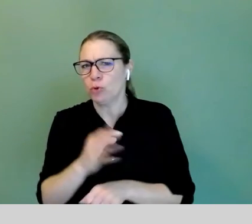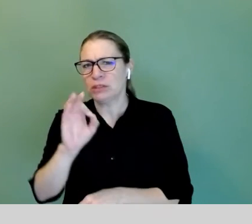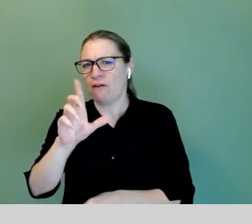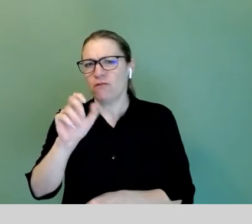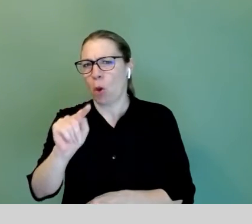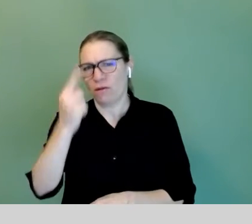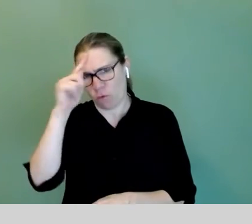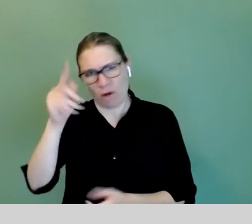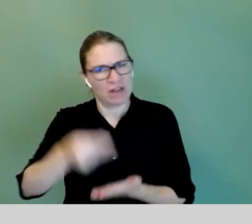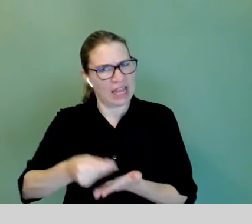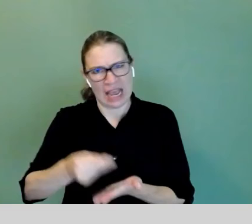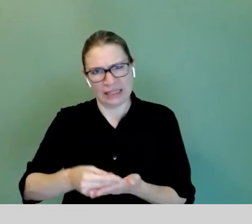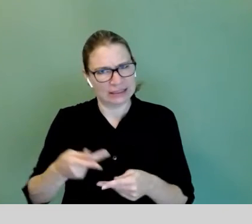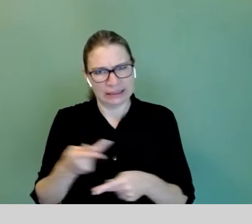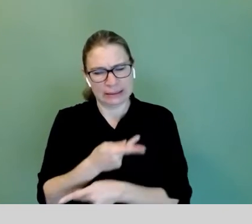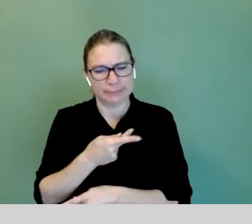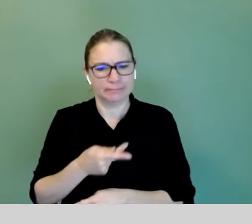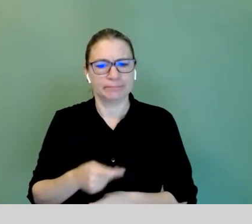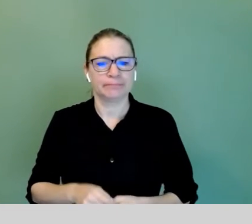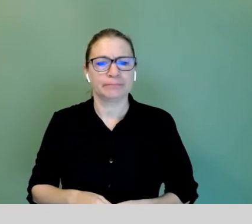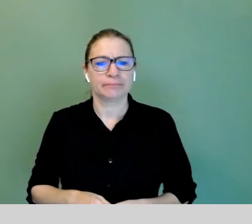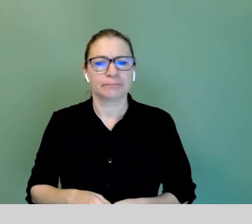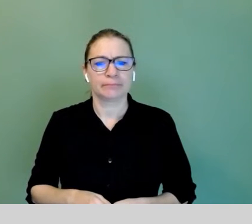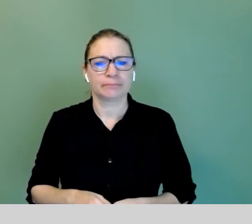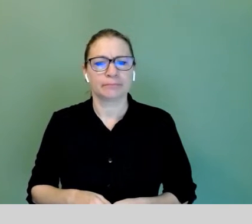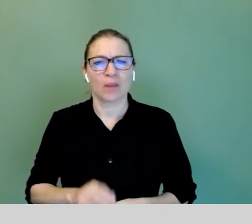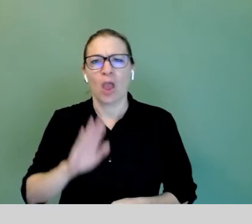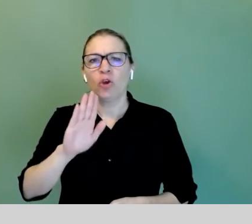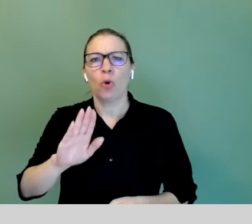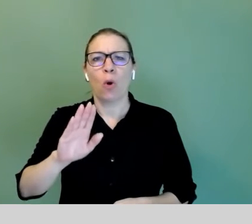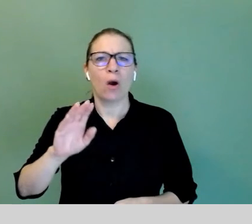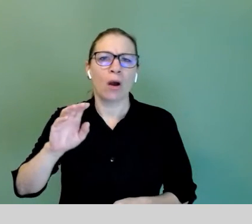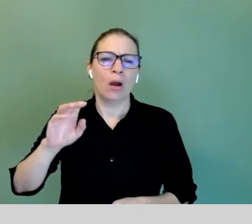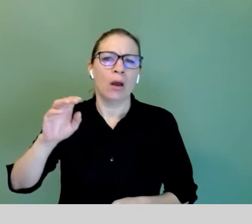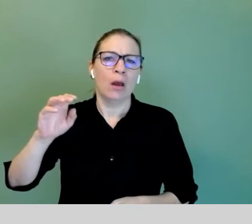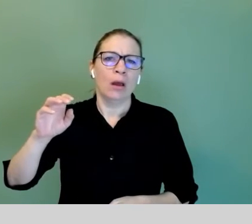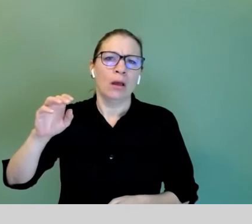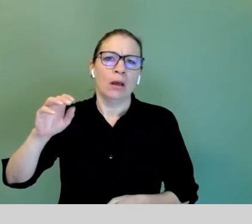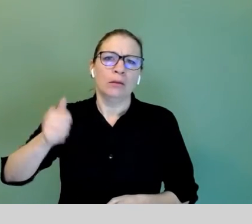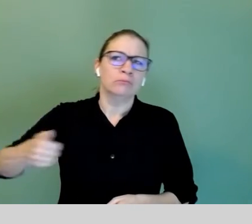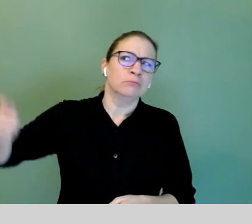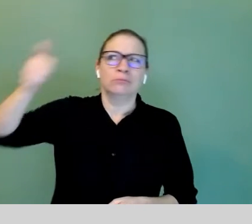never use floats for finances. Your tax officer won't like that.